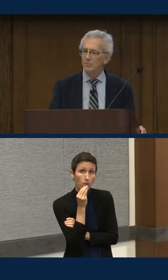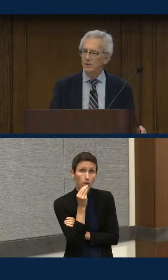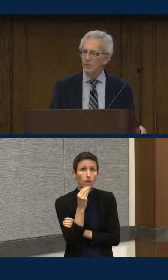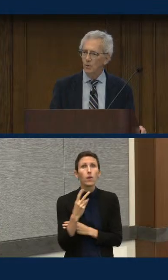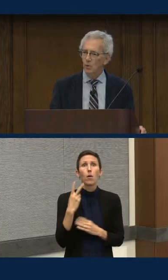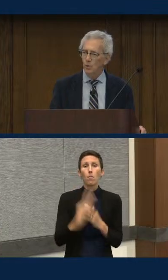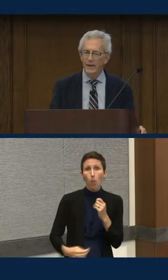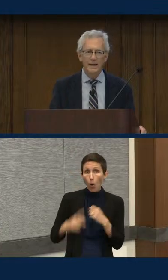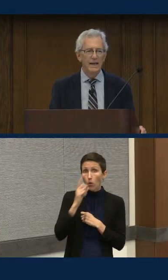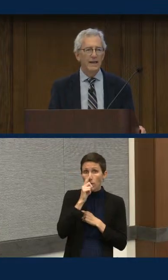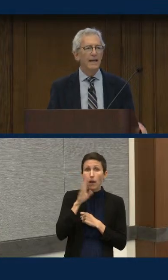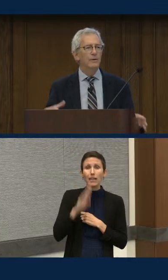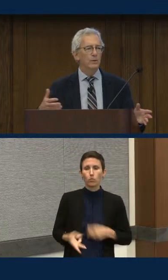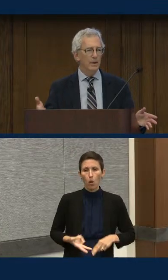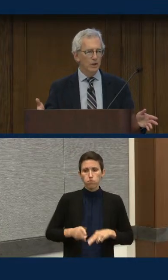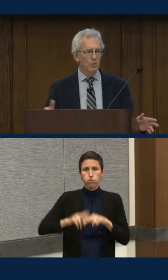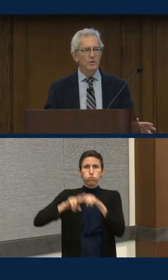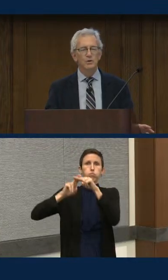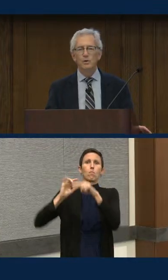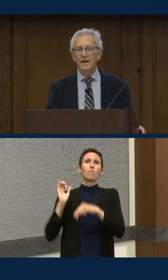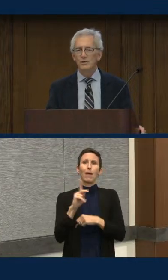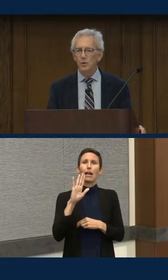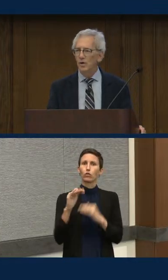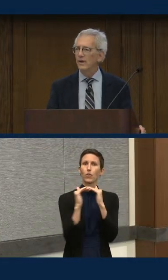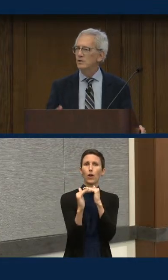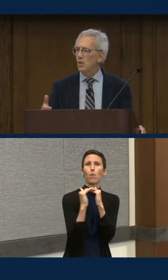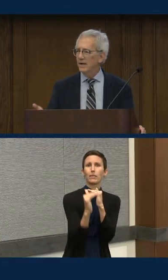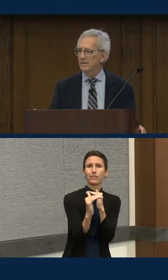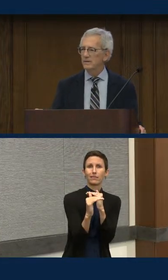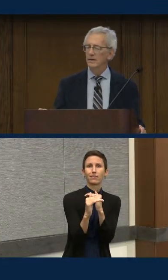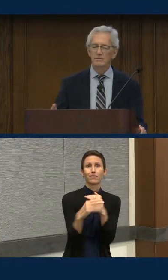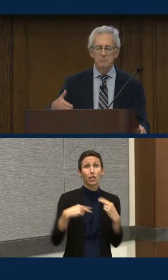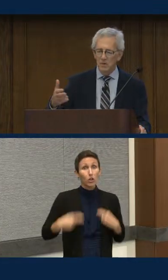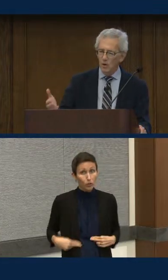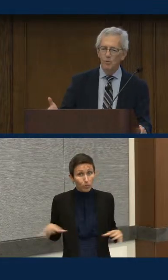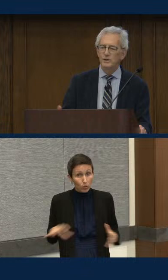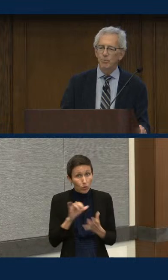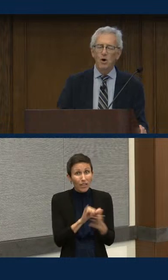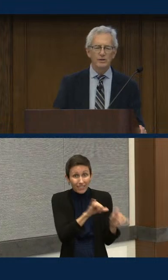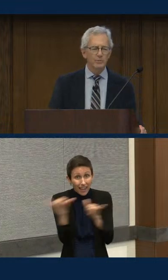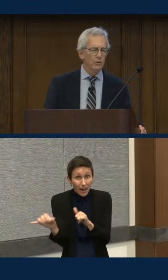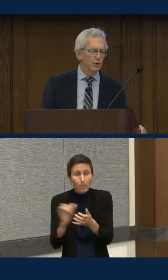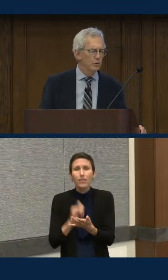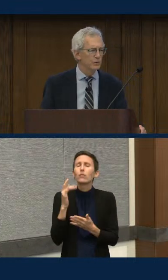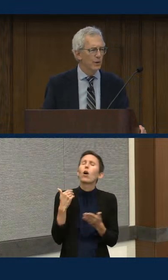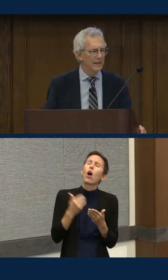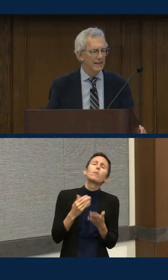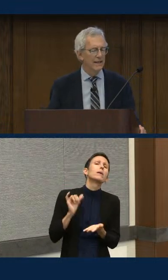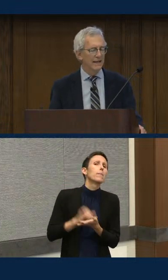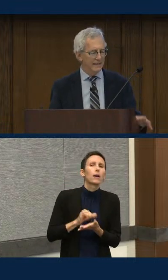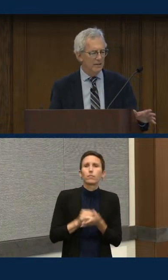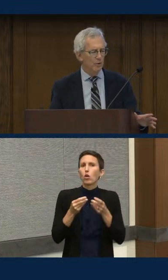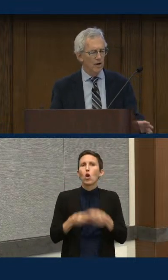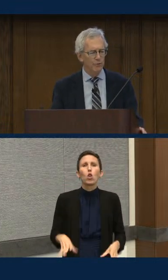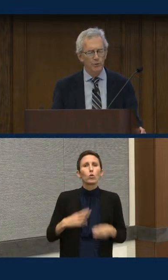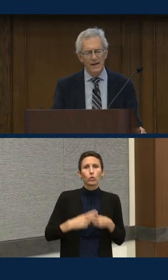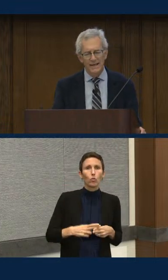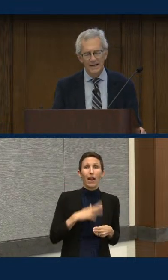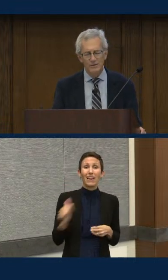come back up to their old weight and humans do that as well. That is why it's almost impossible to lose weight and